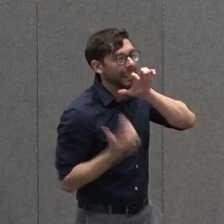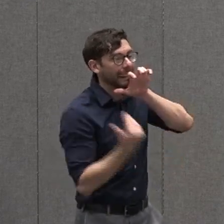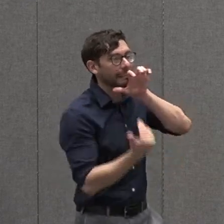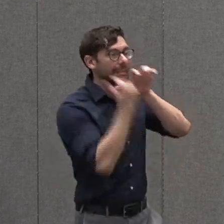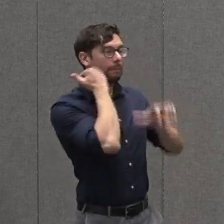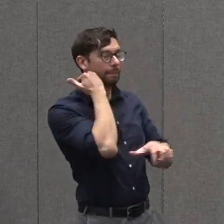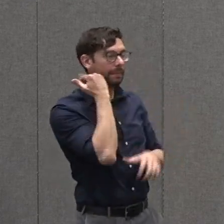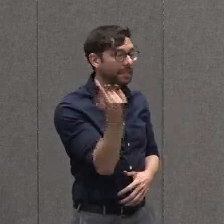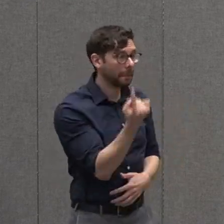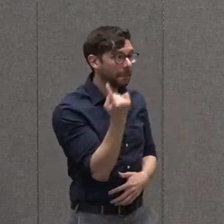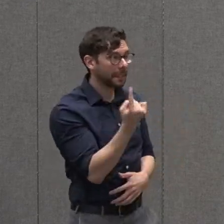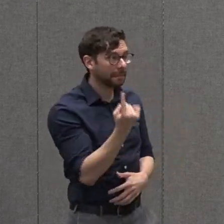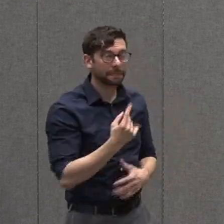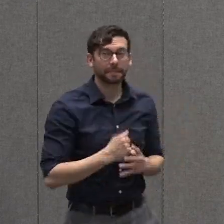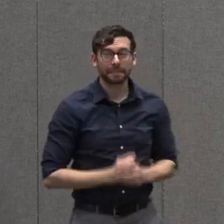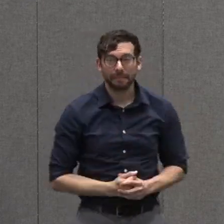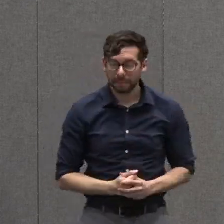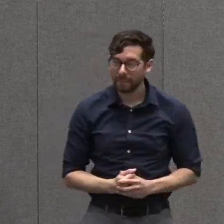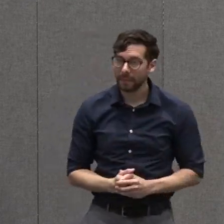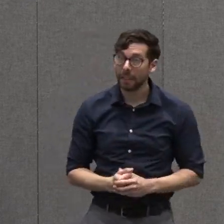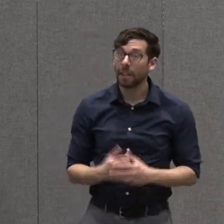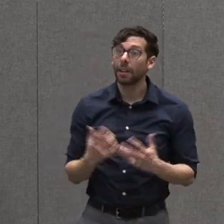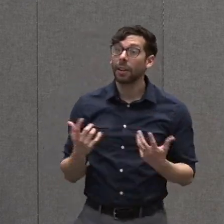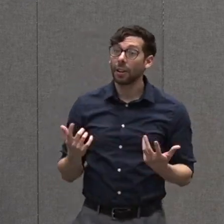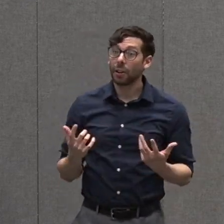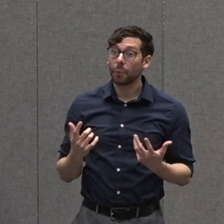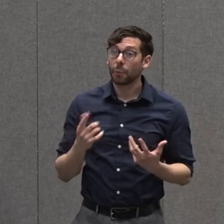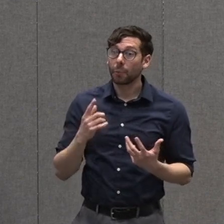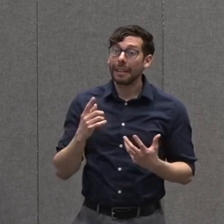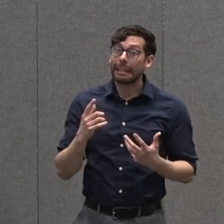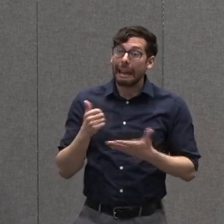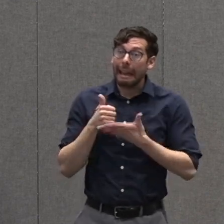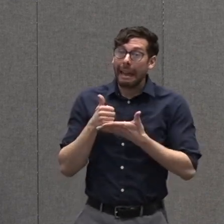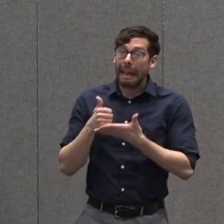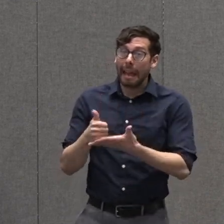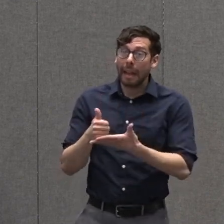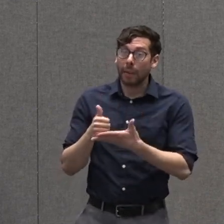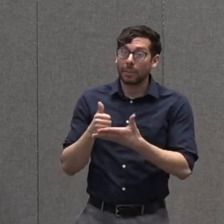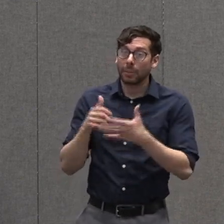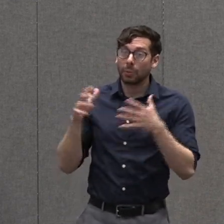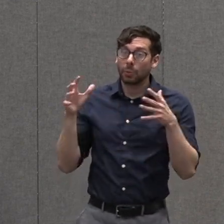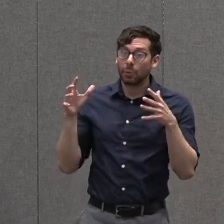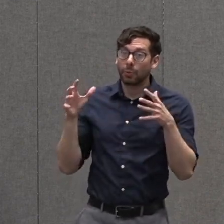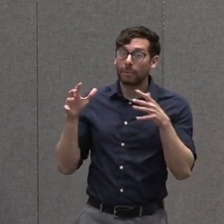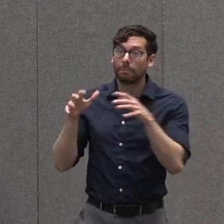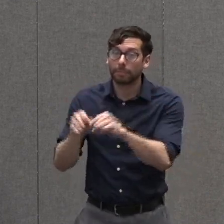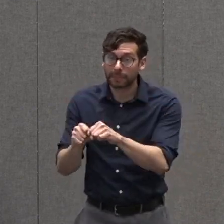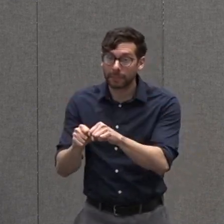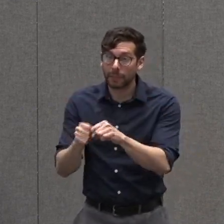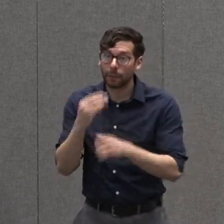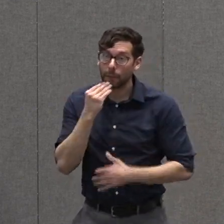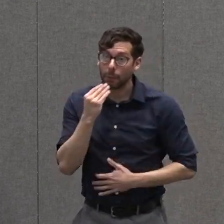Well, it has something to do with attaining the food. That's where the venom glands are. Oh, okay. - So, when the snake